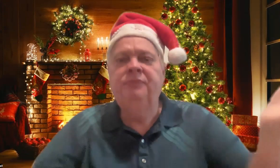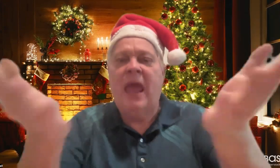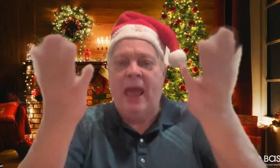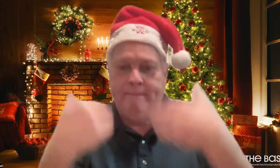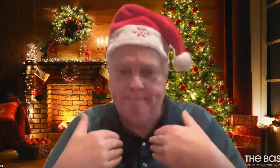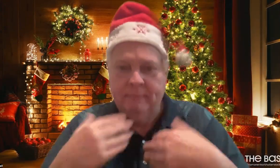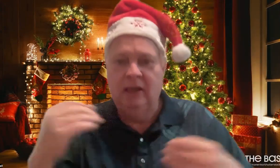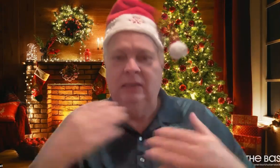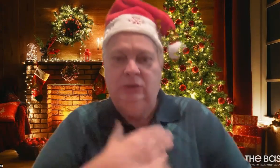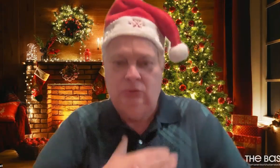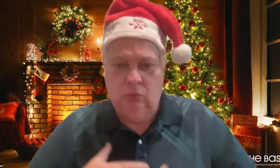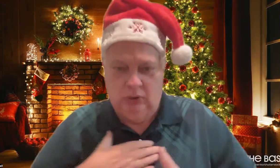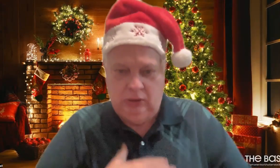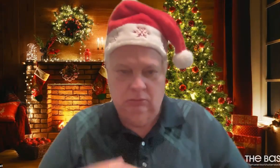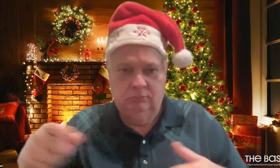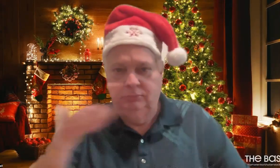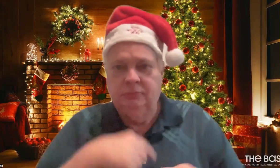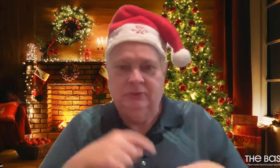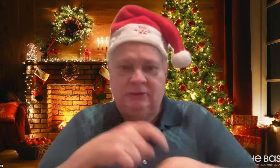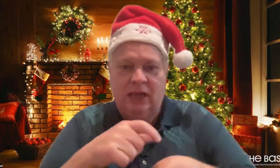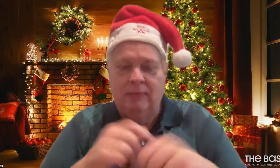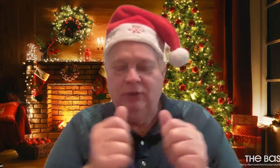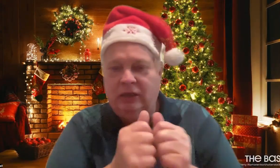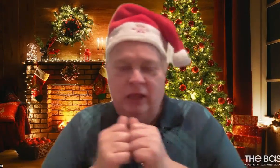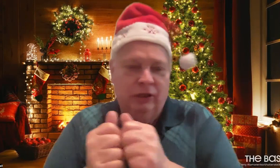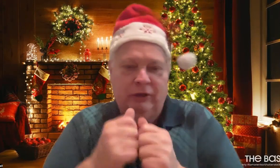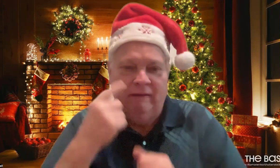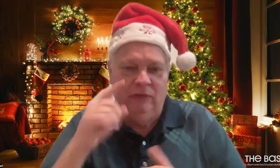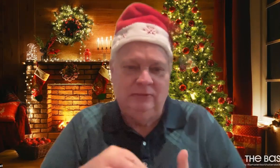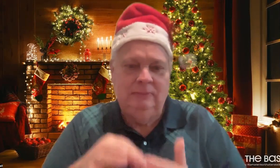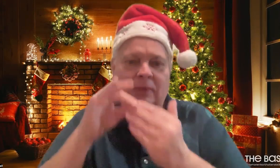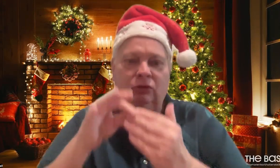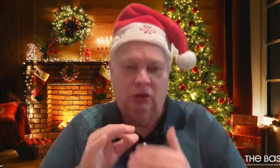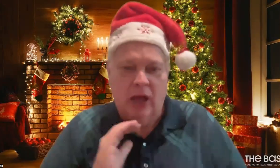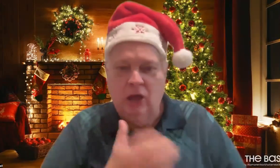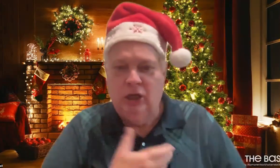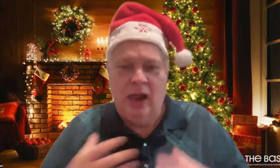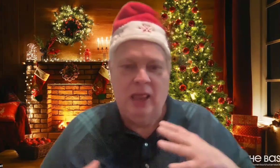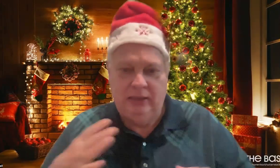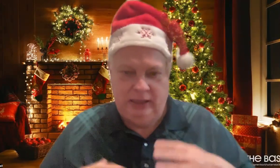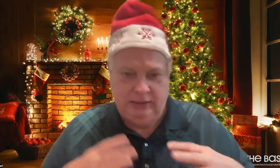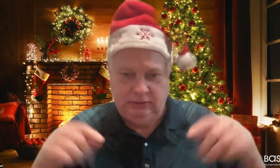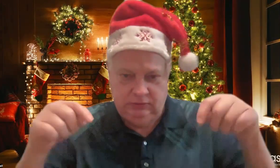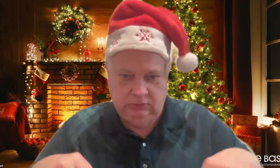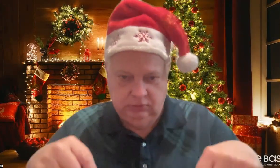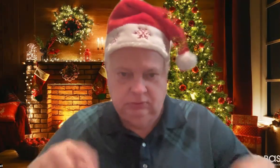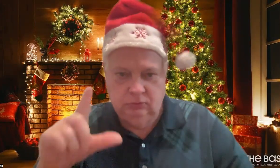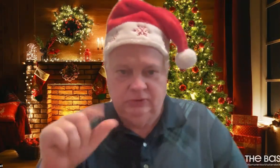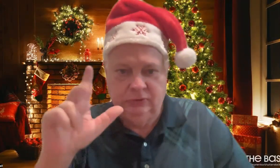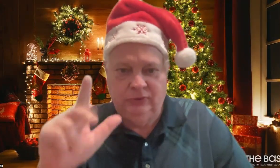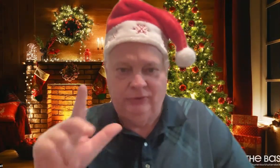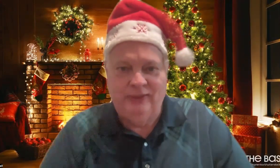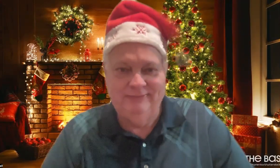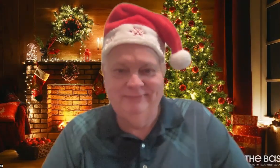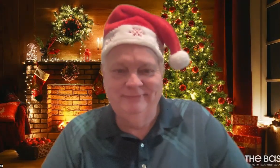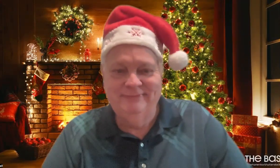Come and enjoy the time together for the special holiday season for 2023.